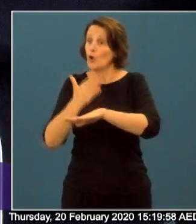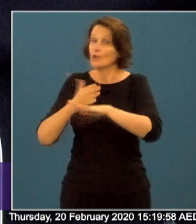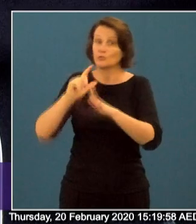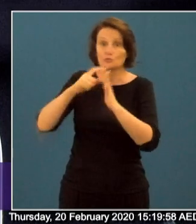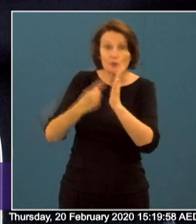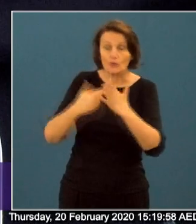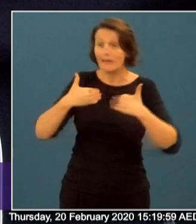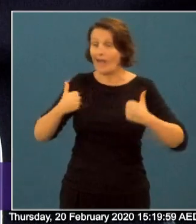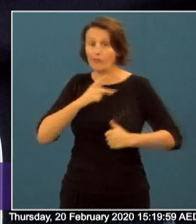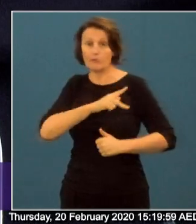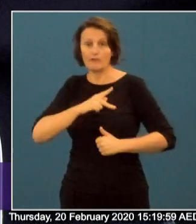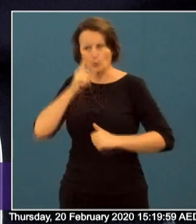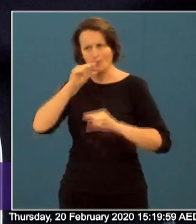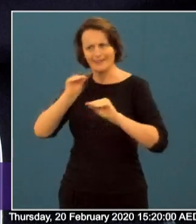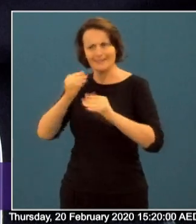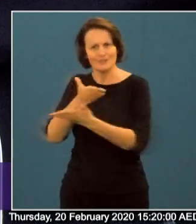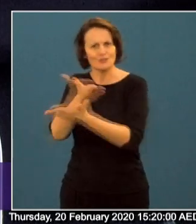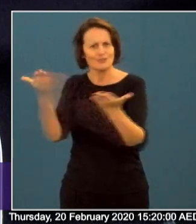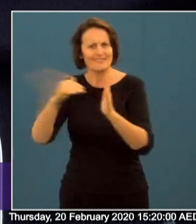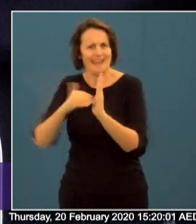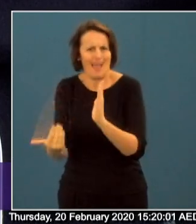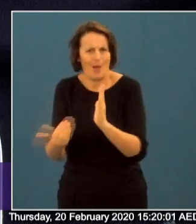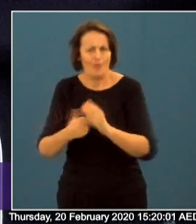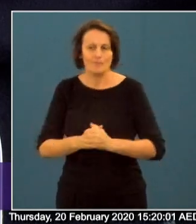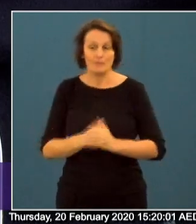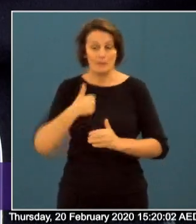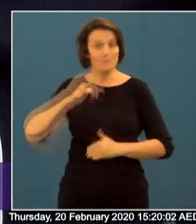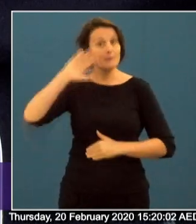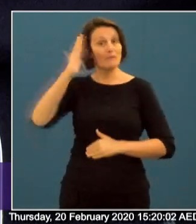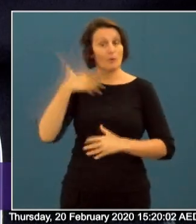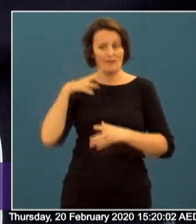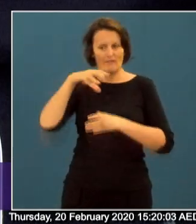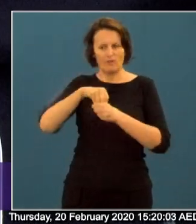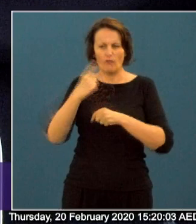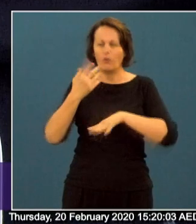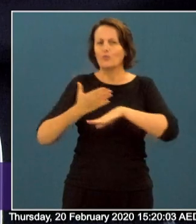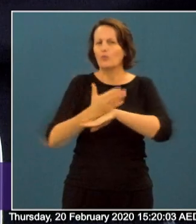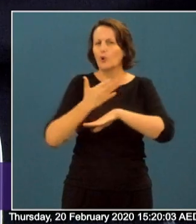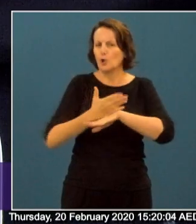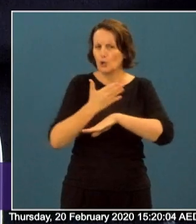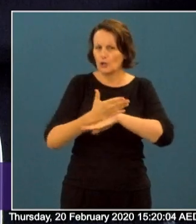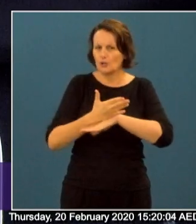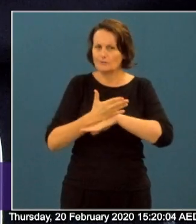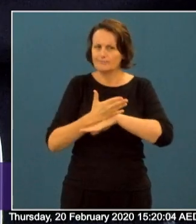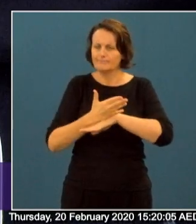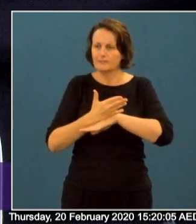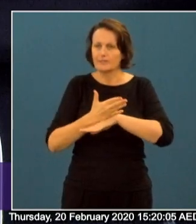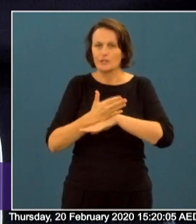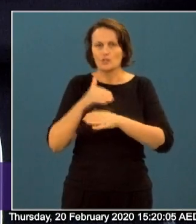called Say Less Show More, which is a project to train frontline health staff to use visuals to help